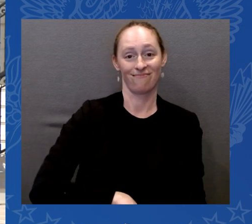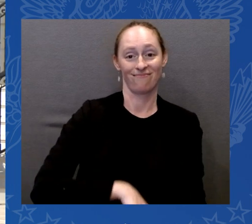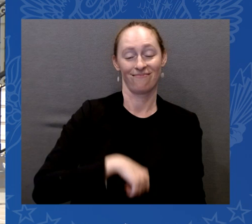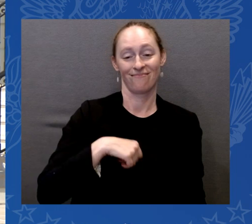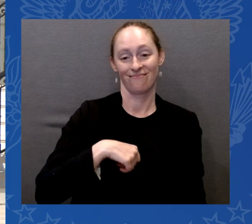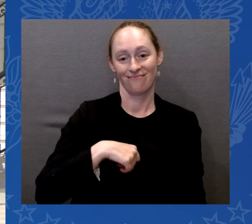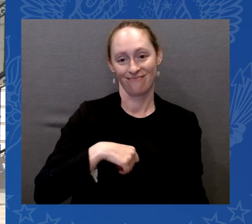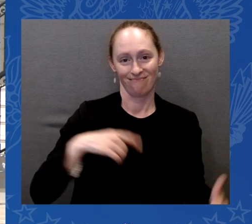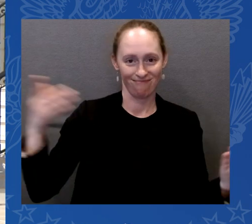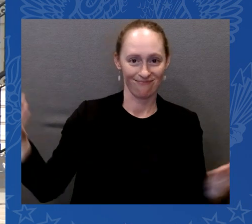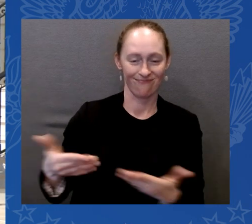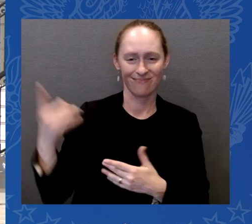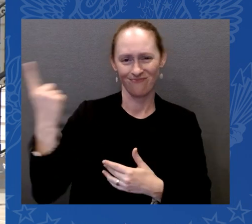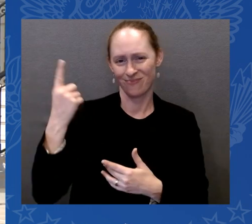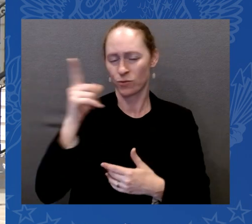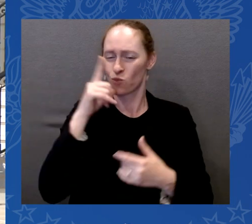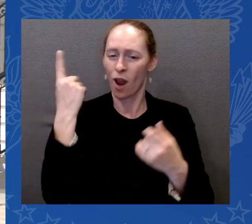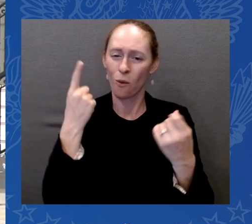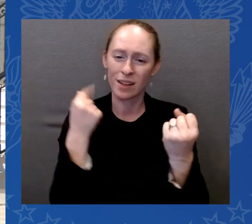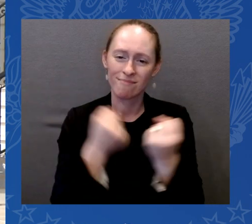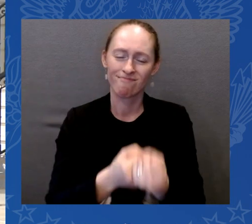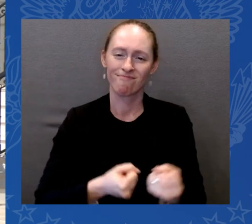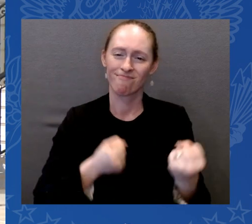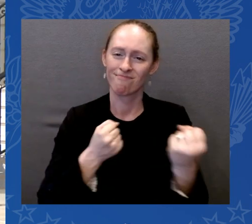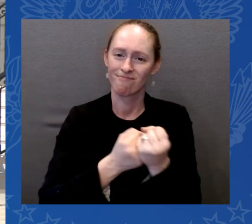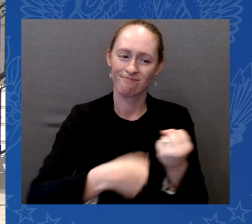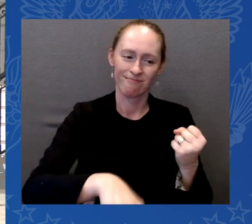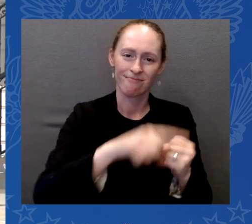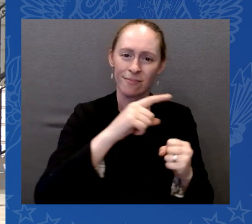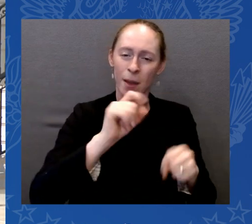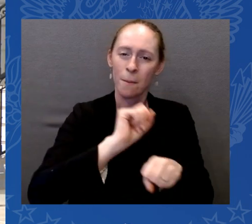the 46th President of the United States, President Joe Biden.